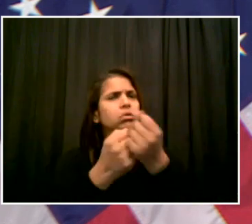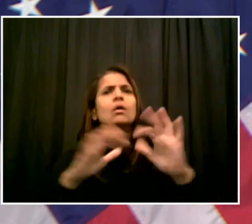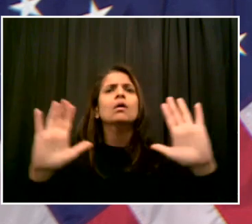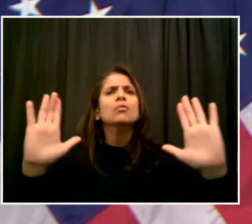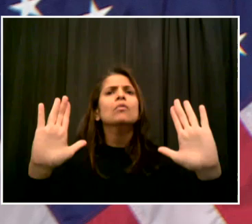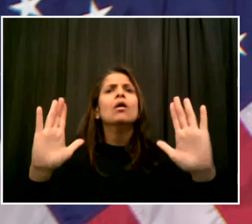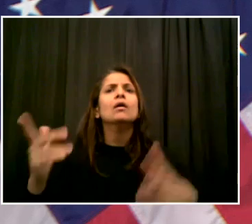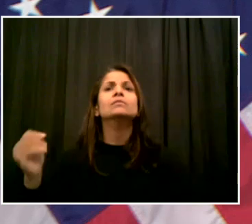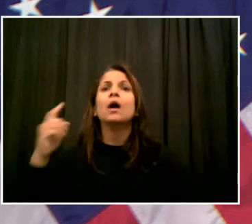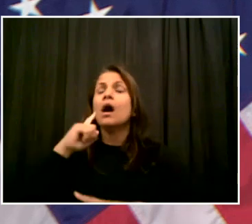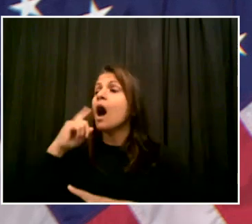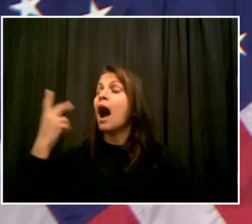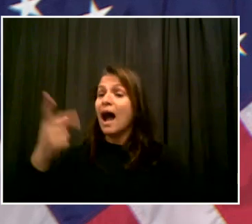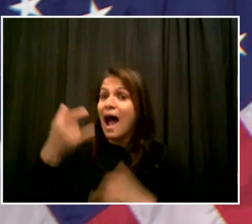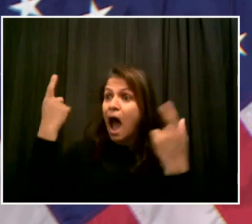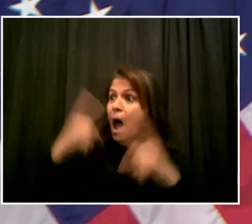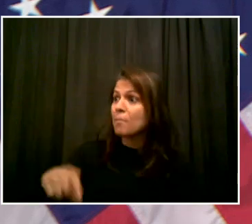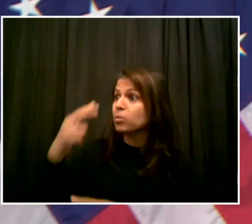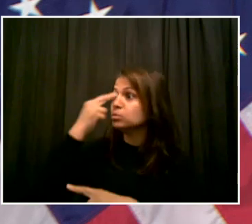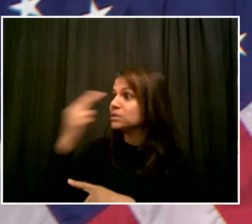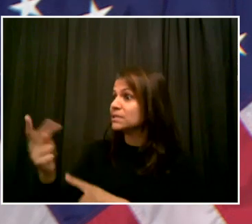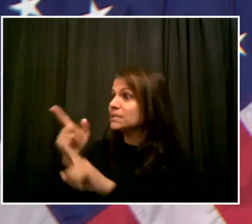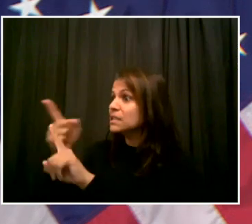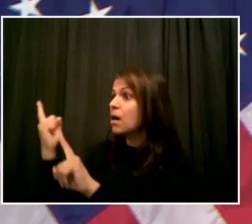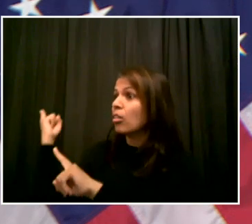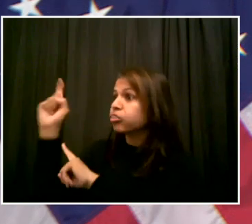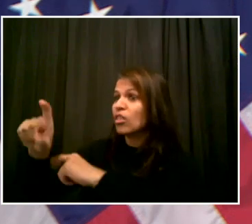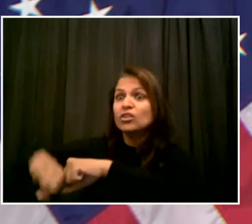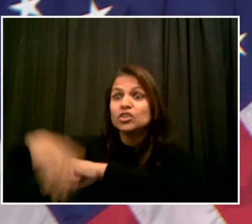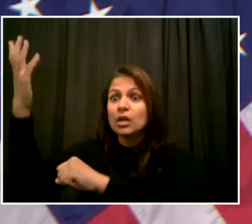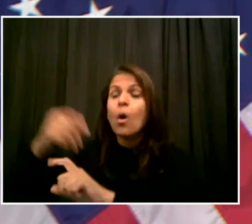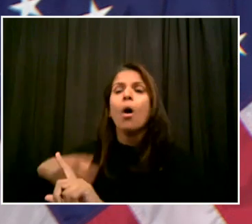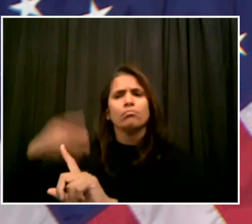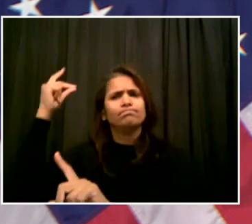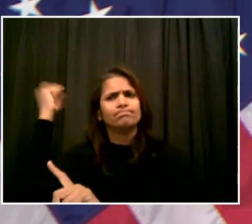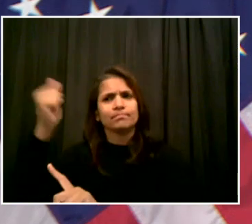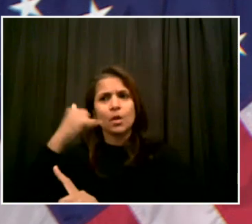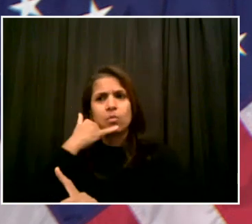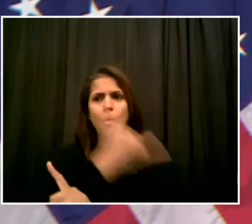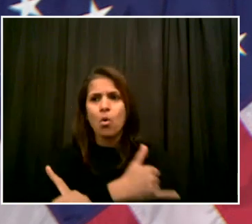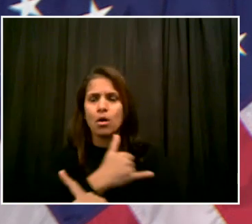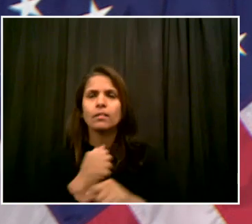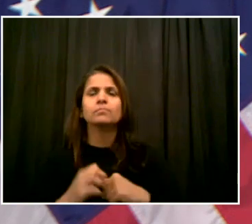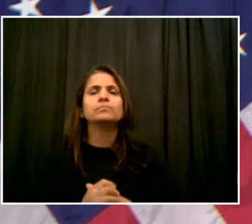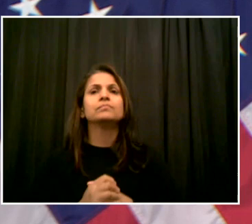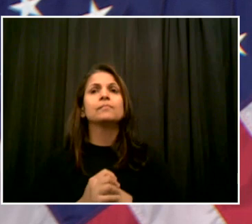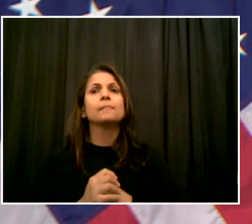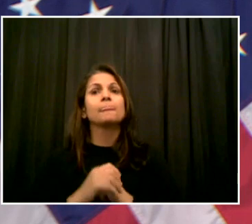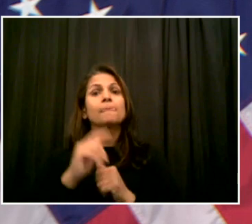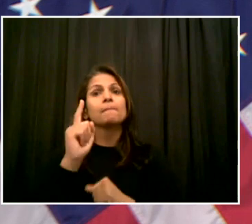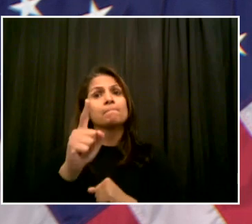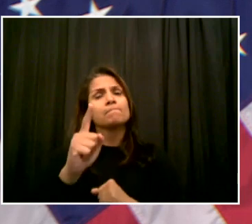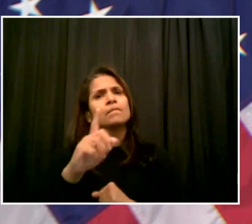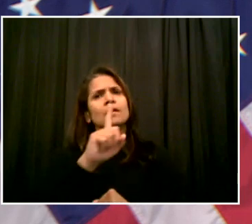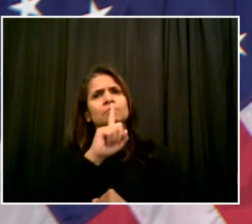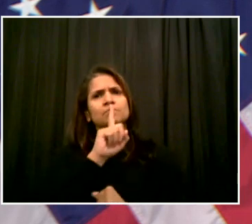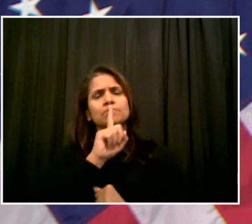LISTENING, WE ARE AWARE THIS IS LAA RR GE STORY THAN JUST NEW YORK. WHEN YOU TALK ABOUT THE PROTESTERS AND THE STEPS T HE MAYOR HAS TAKEN,